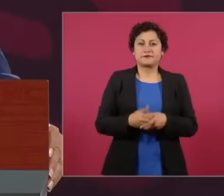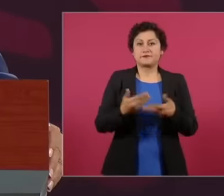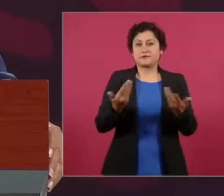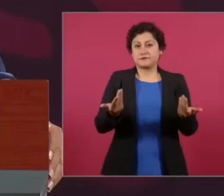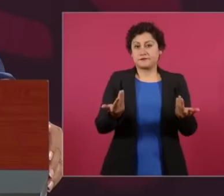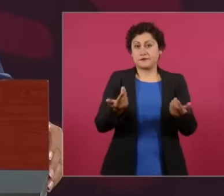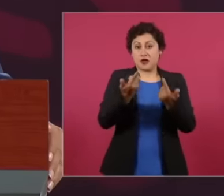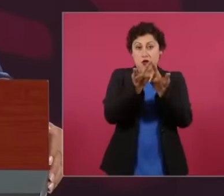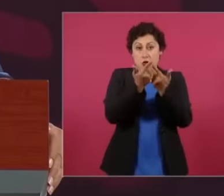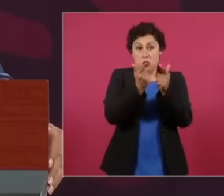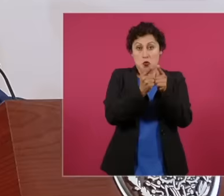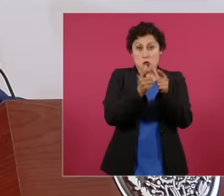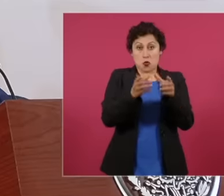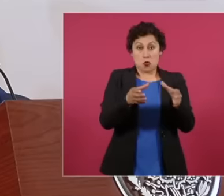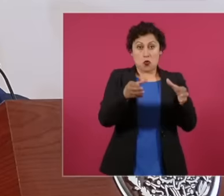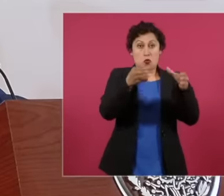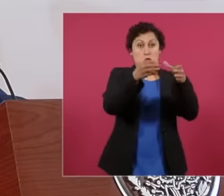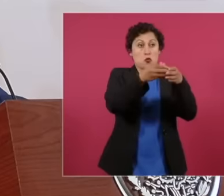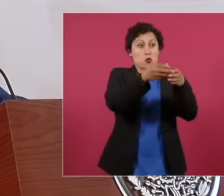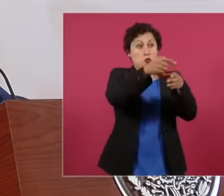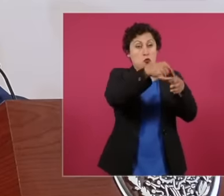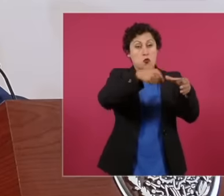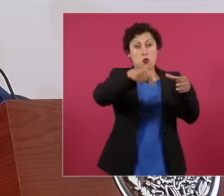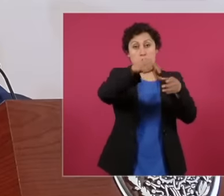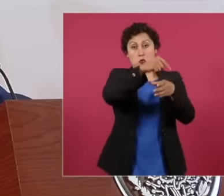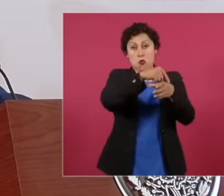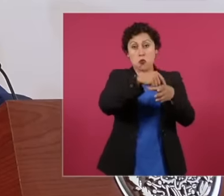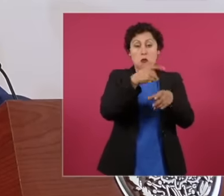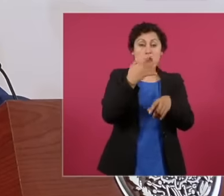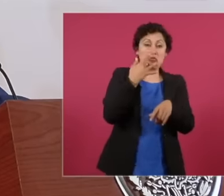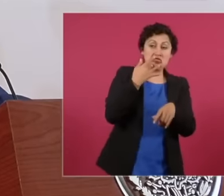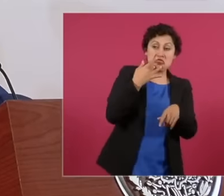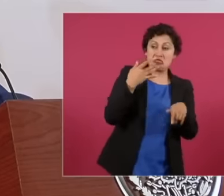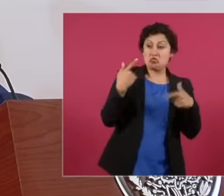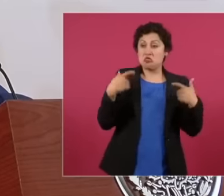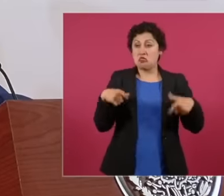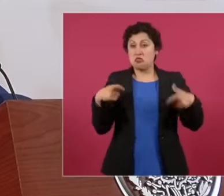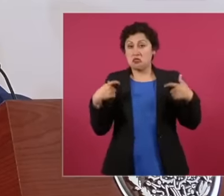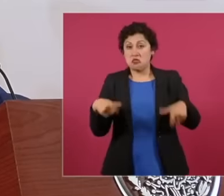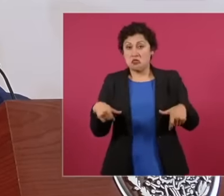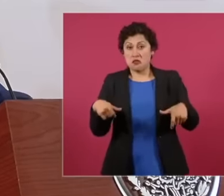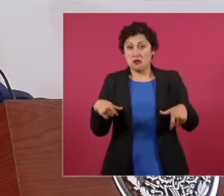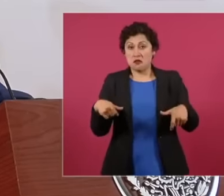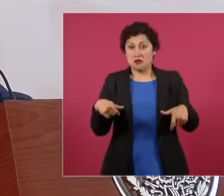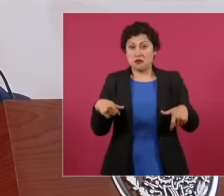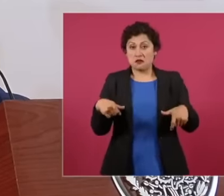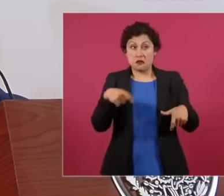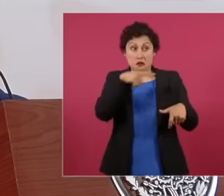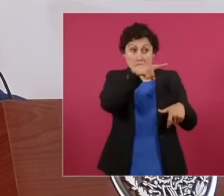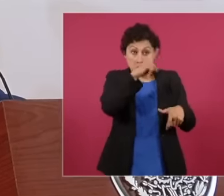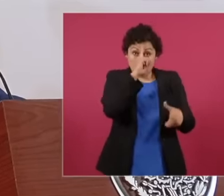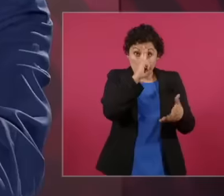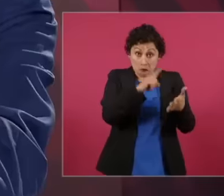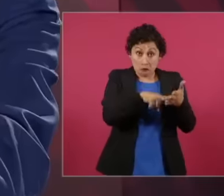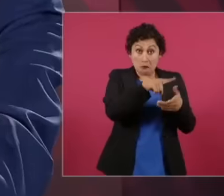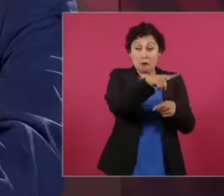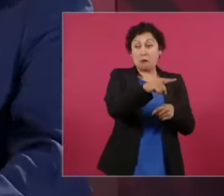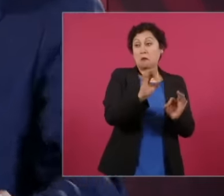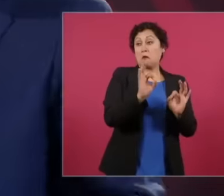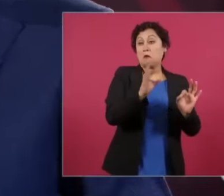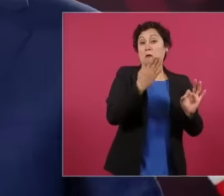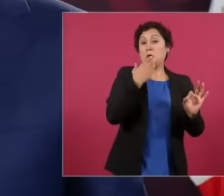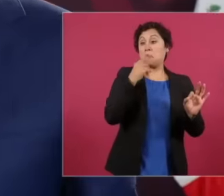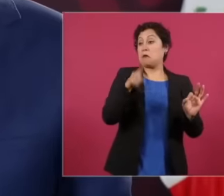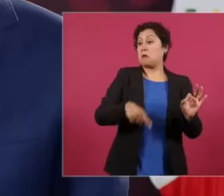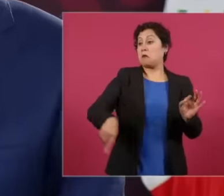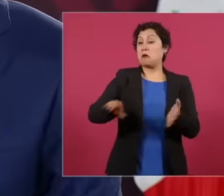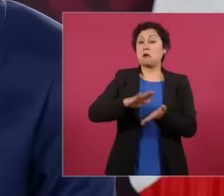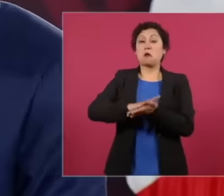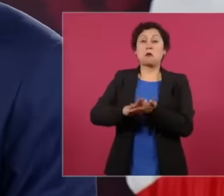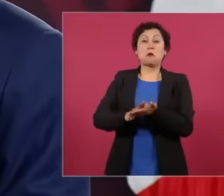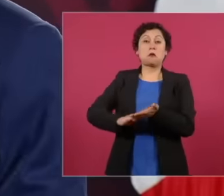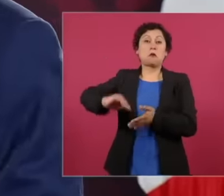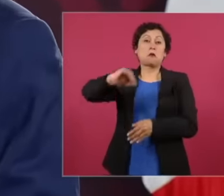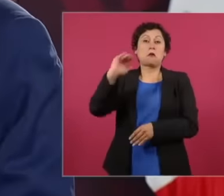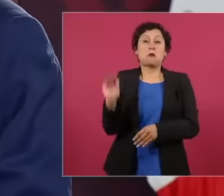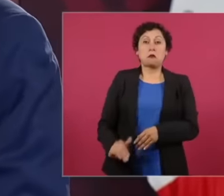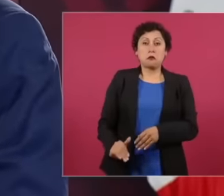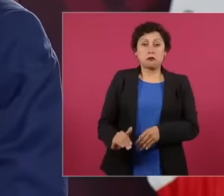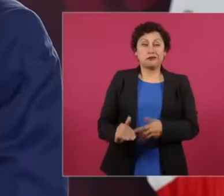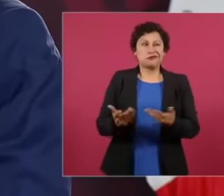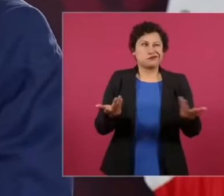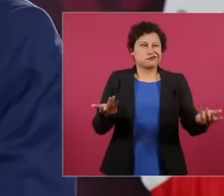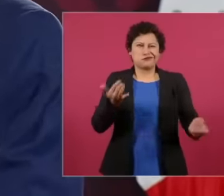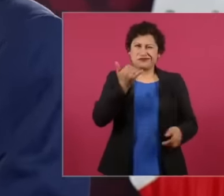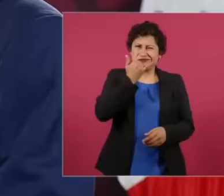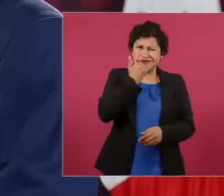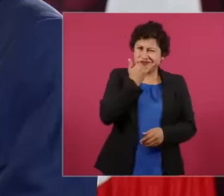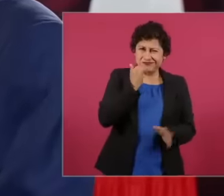more than the humble, the vote of a billionaire in a